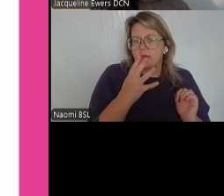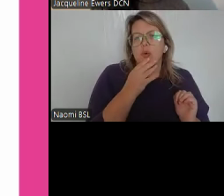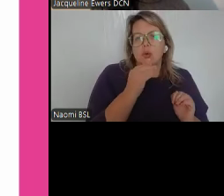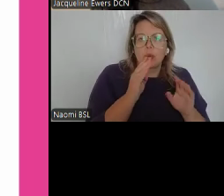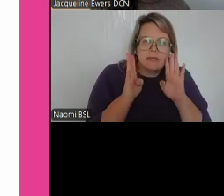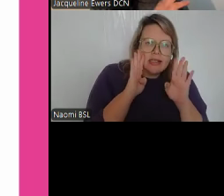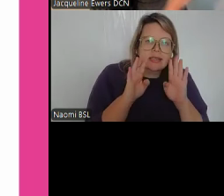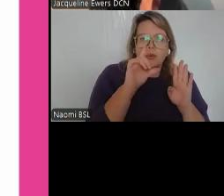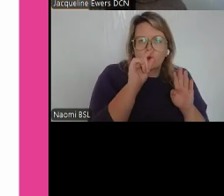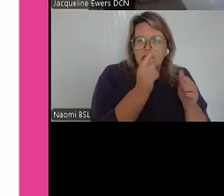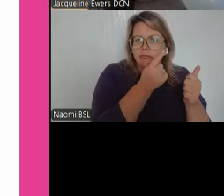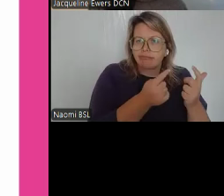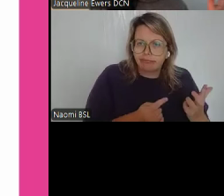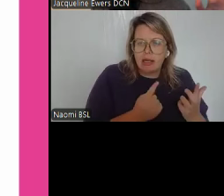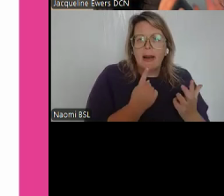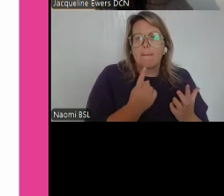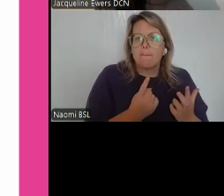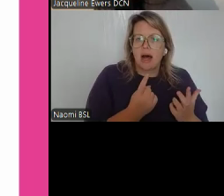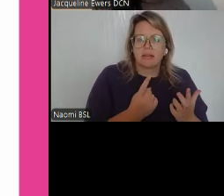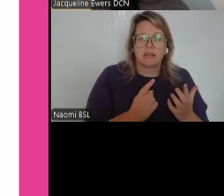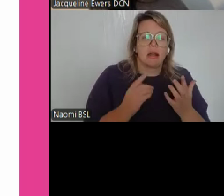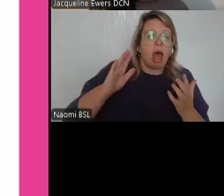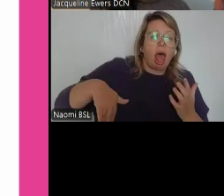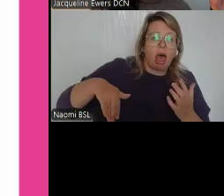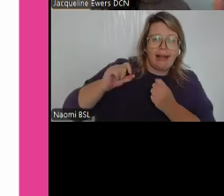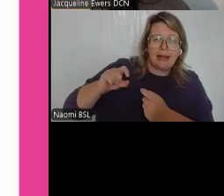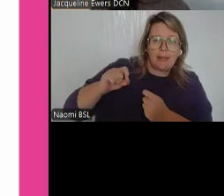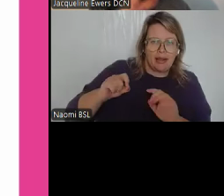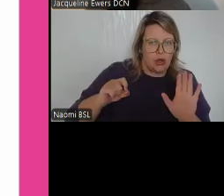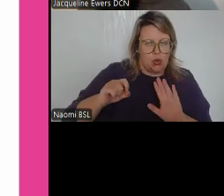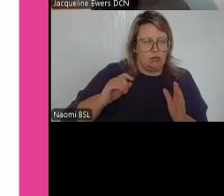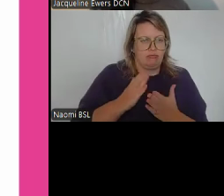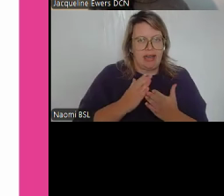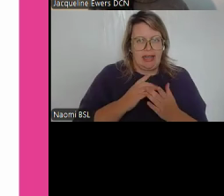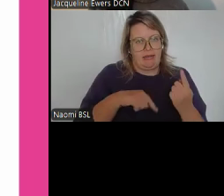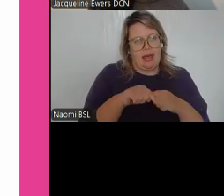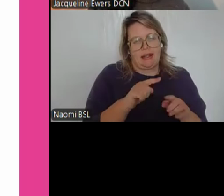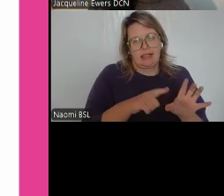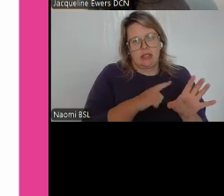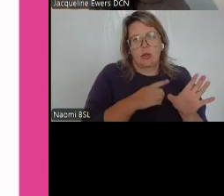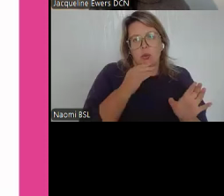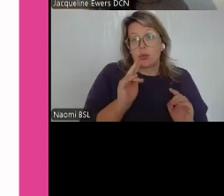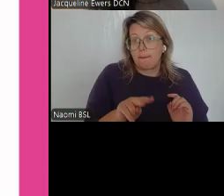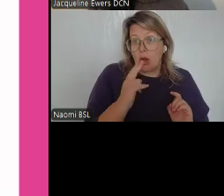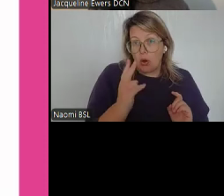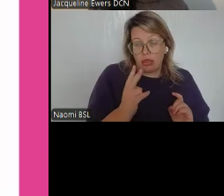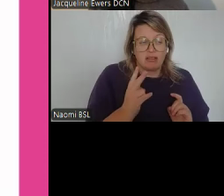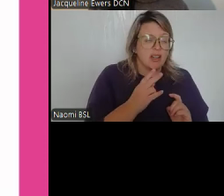but it's not an either or, it's an and situation. It's social media and email usage